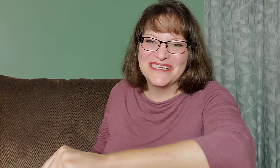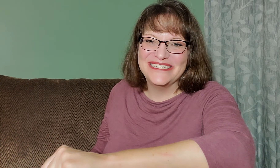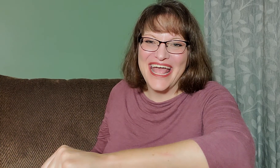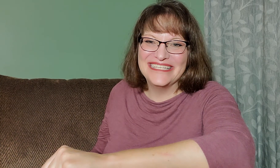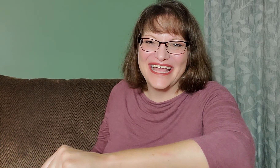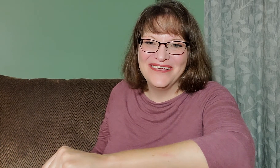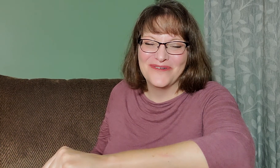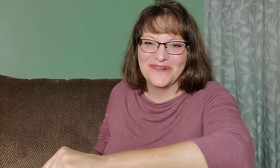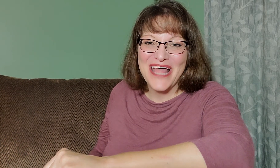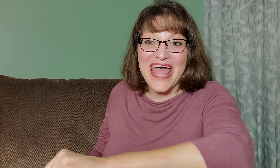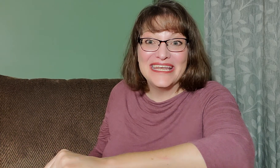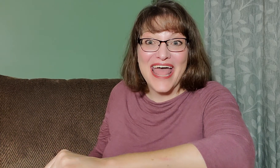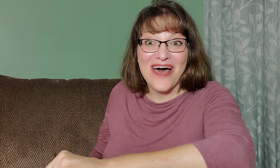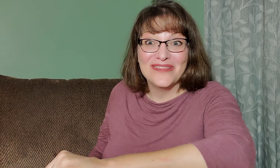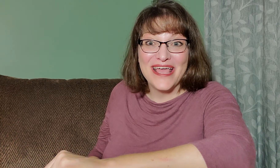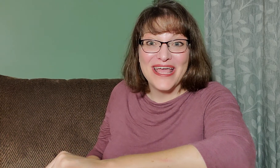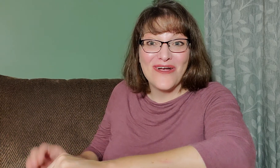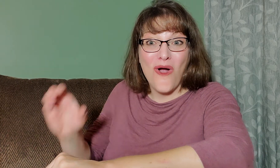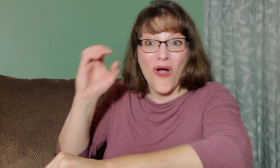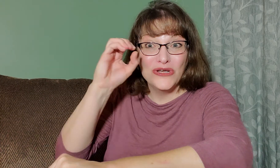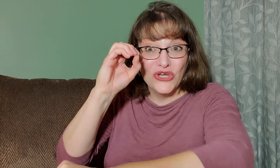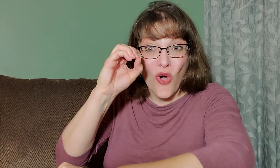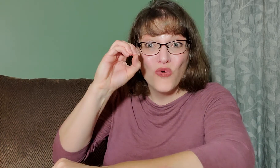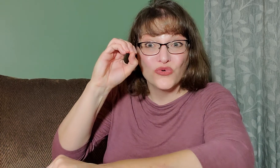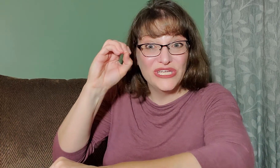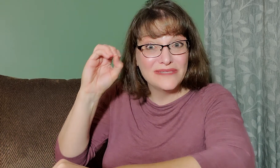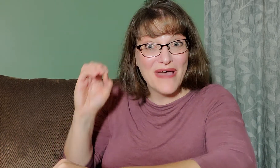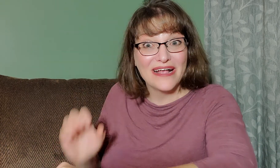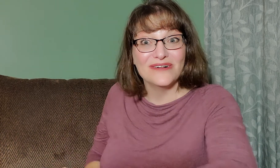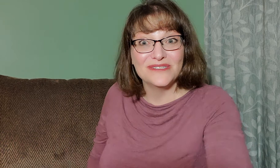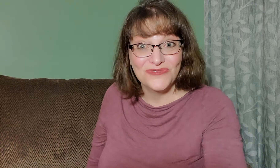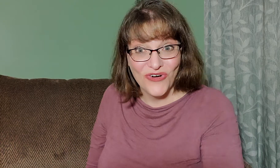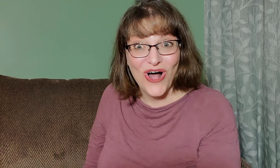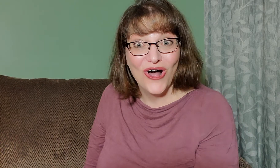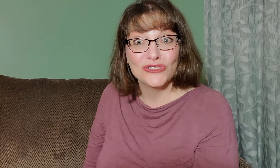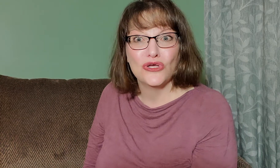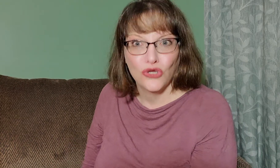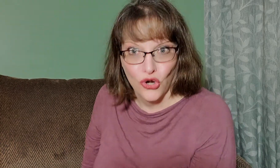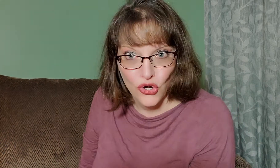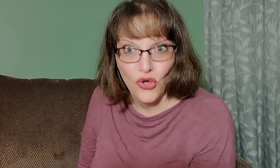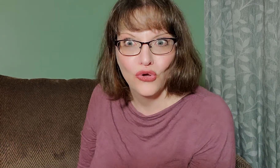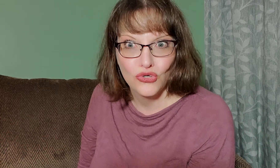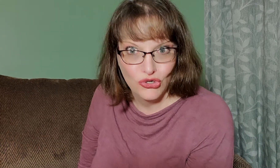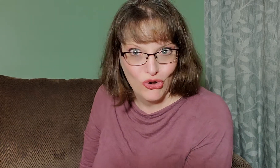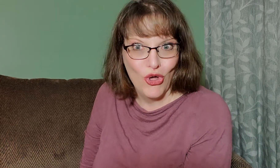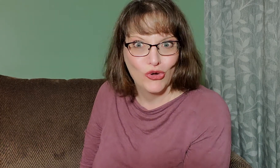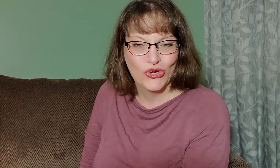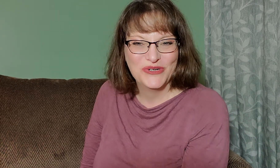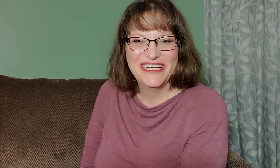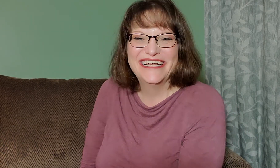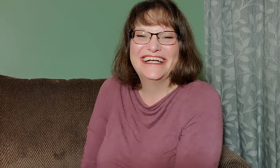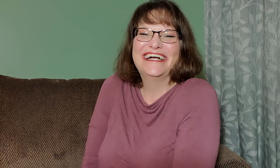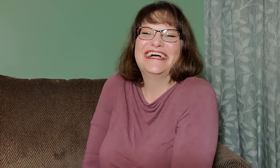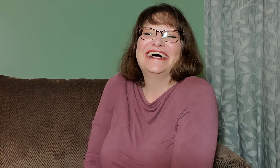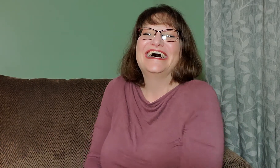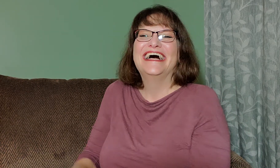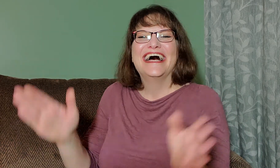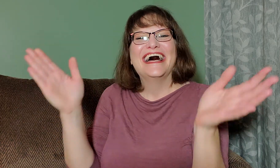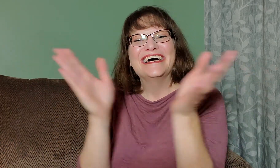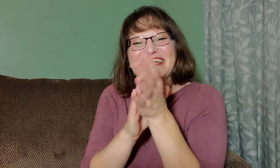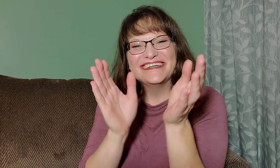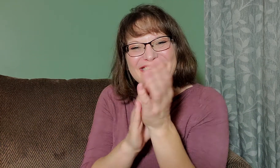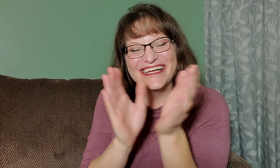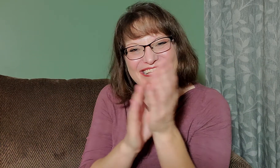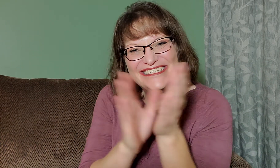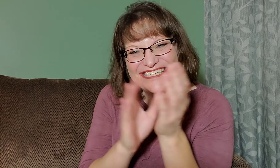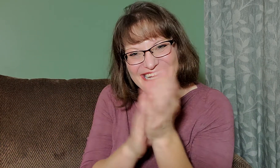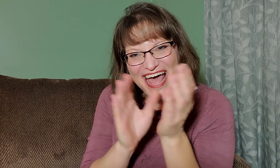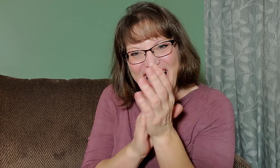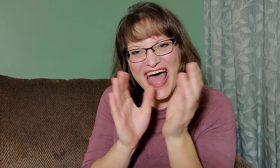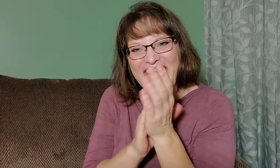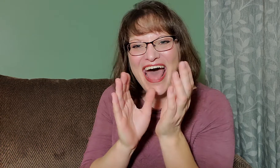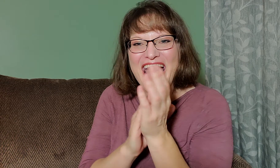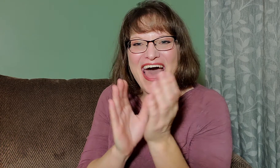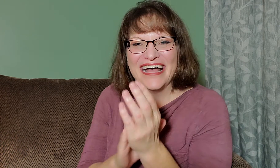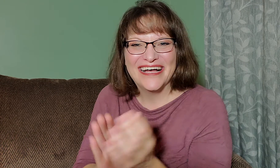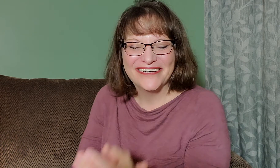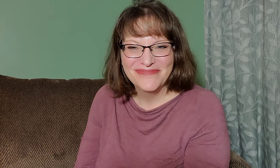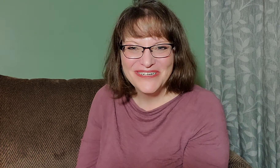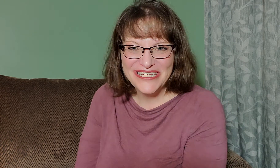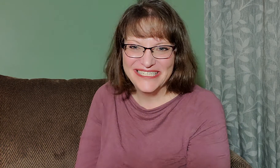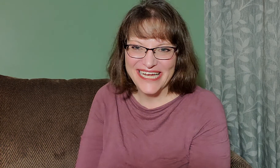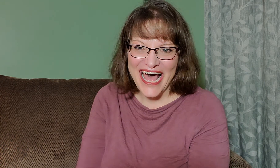was nice and cool. Now there are no green speckled frogs. Glug glug! Good job, good